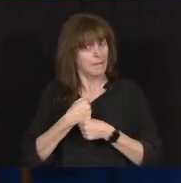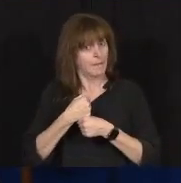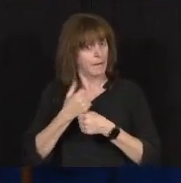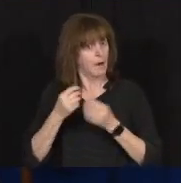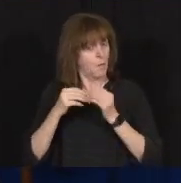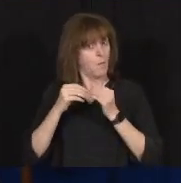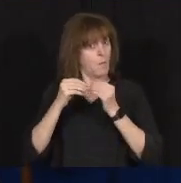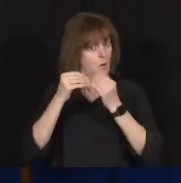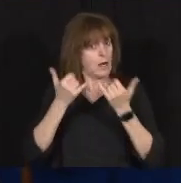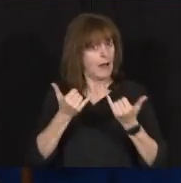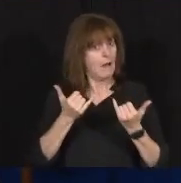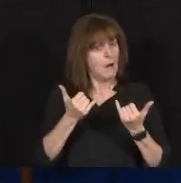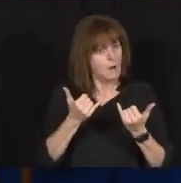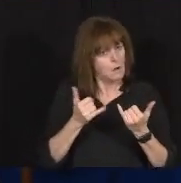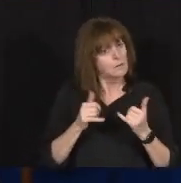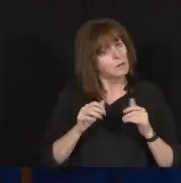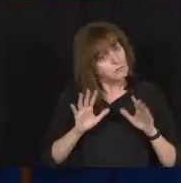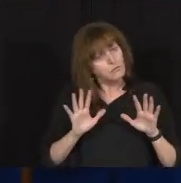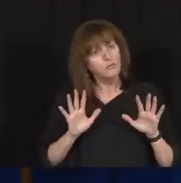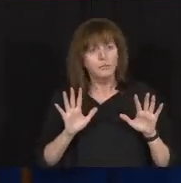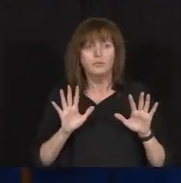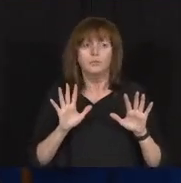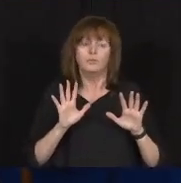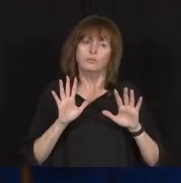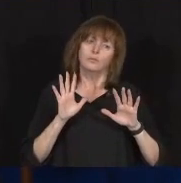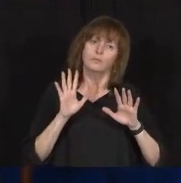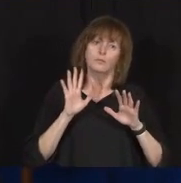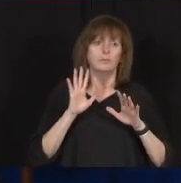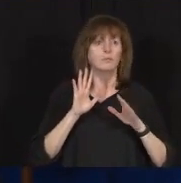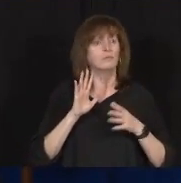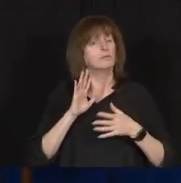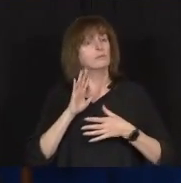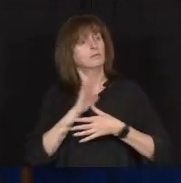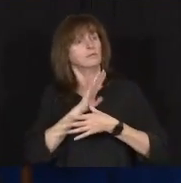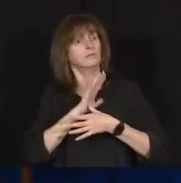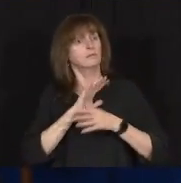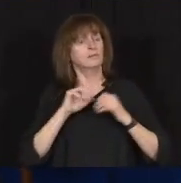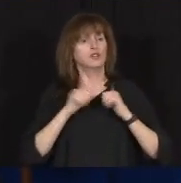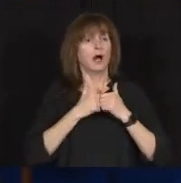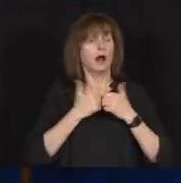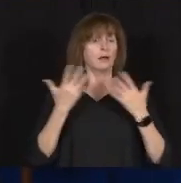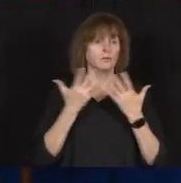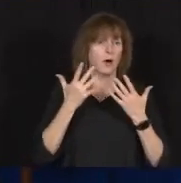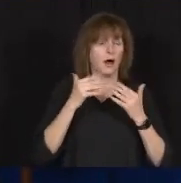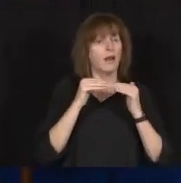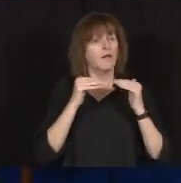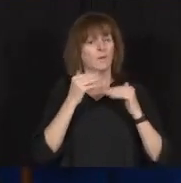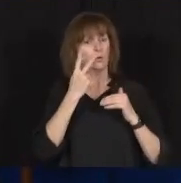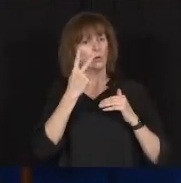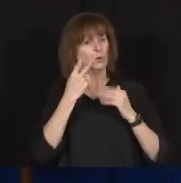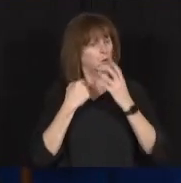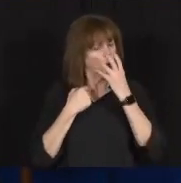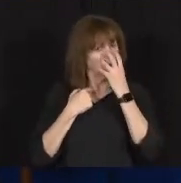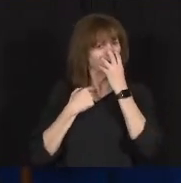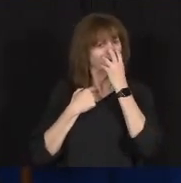The biggest challenge all the time are the level II surgical masks and the N-95 masks. S Next question? S